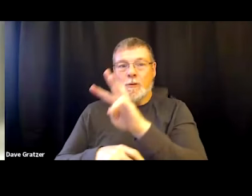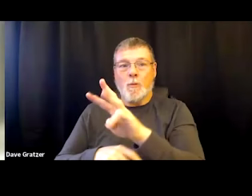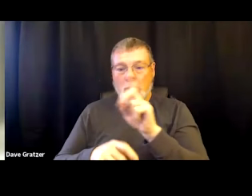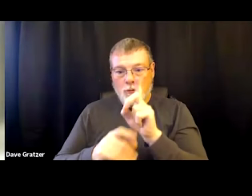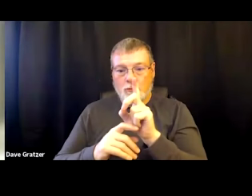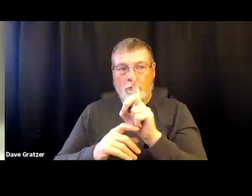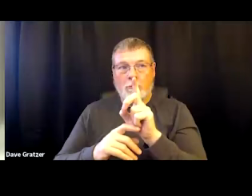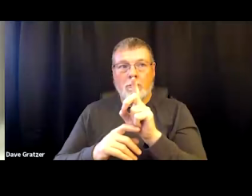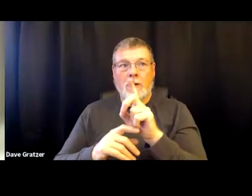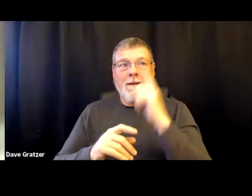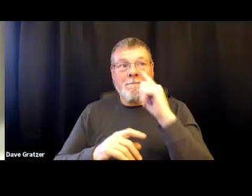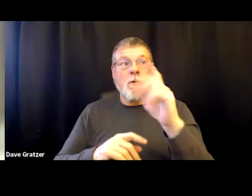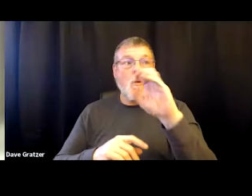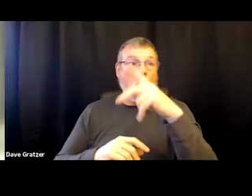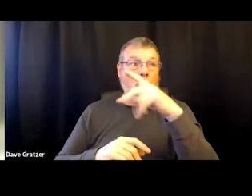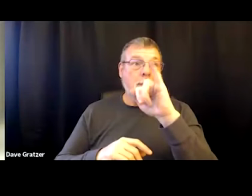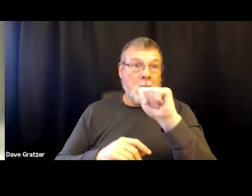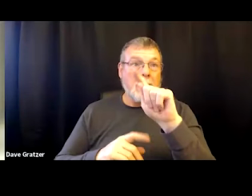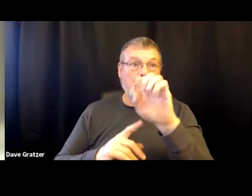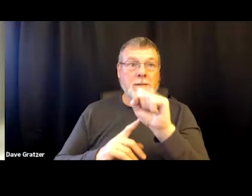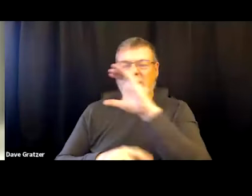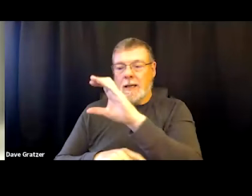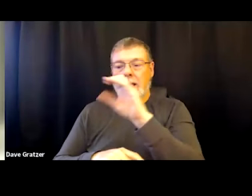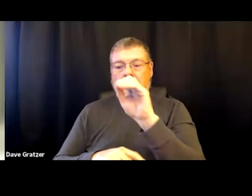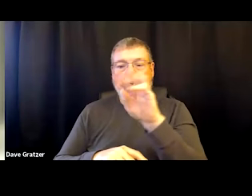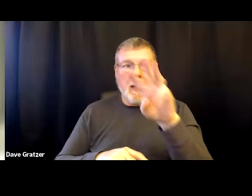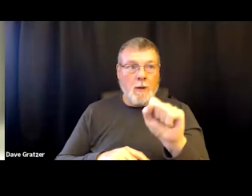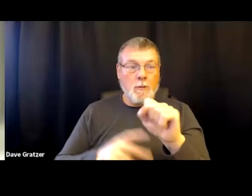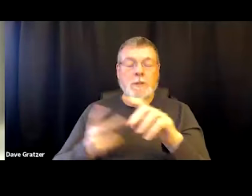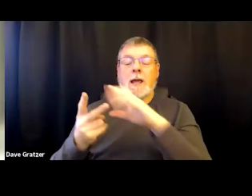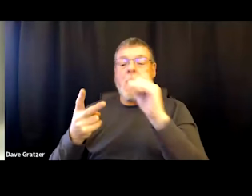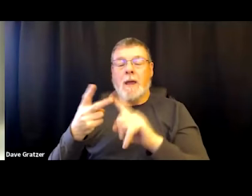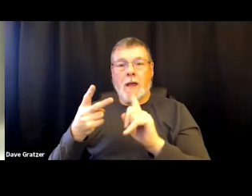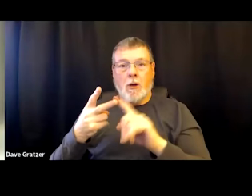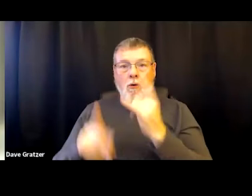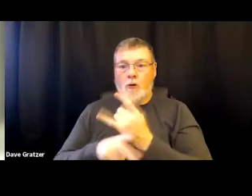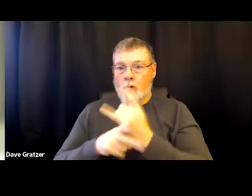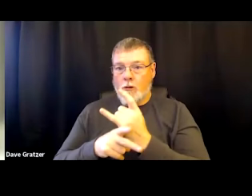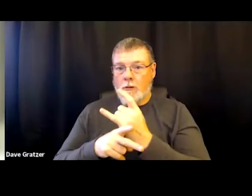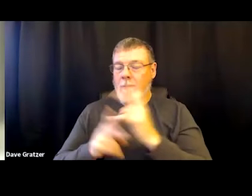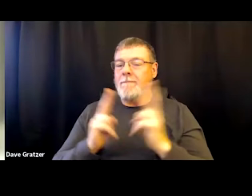for opiates and also alcohol use. These are very quick to administer.